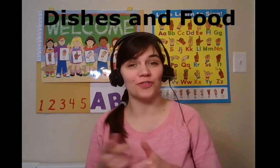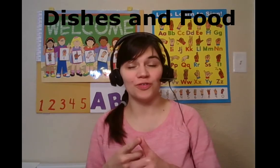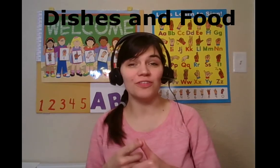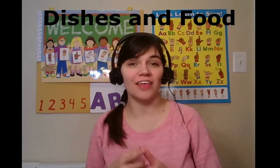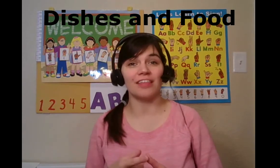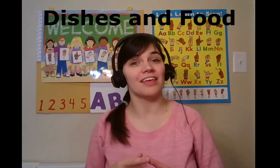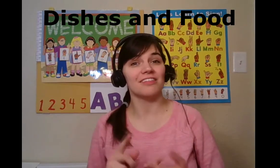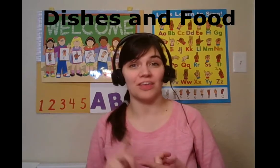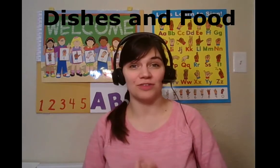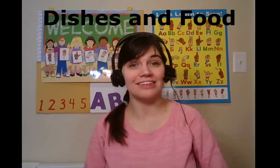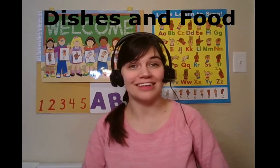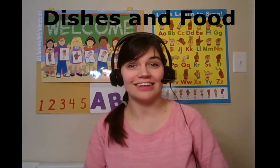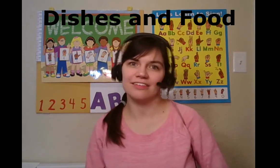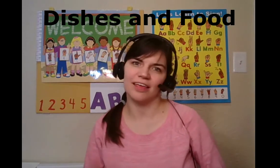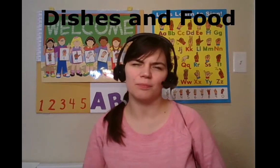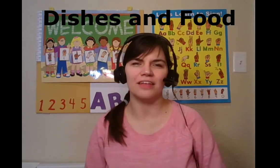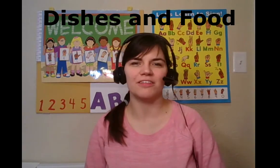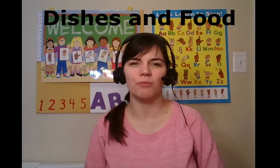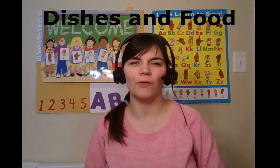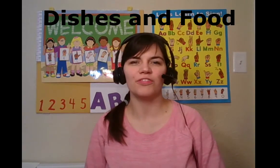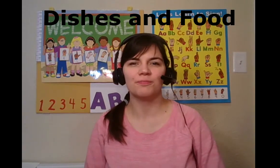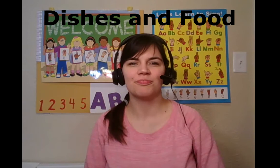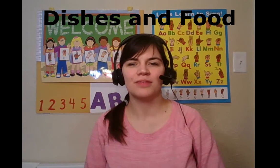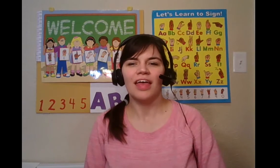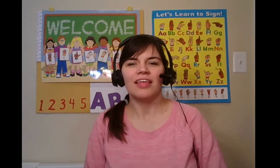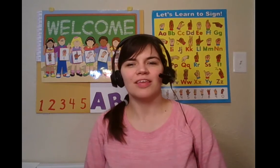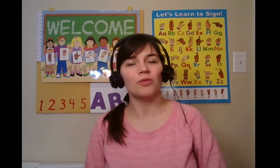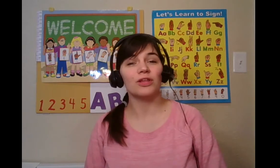foods and things that you need to eat, like plates and bowls. Then we'll be